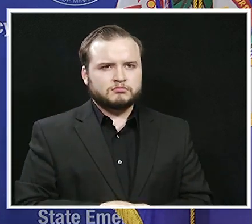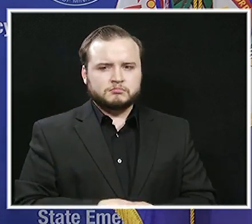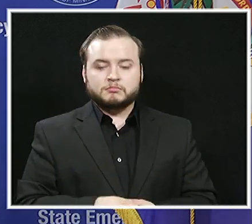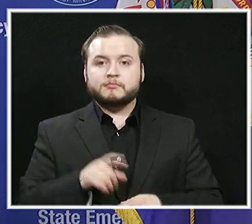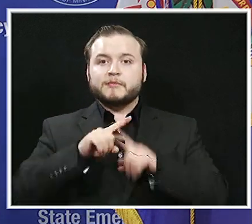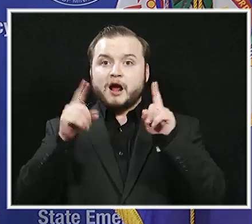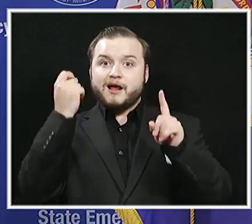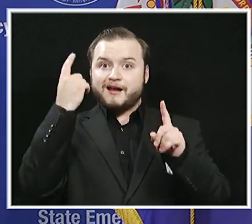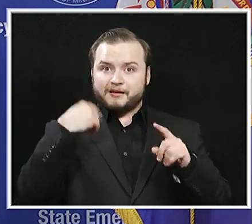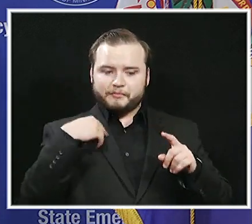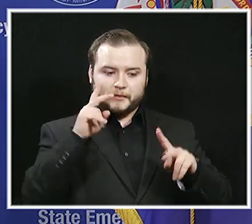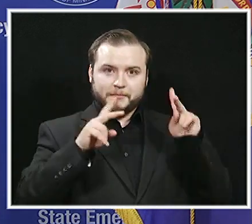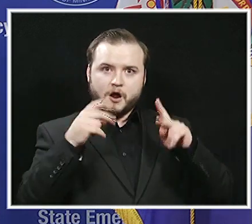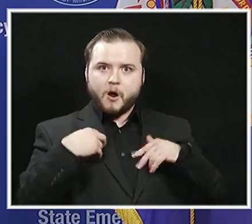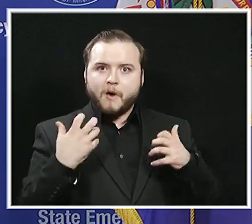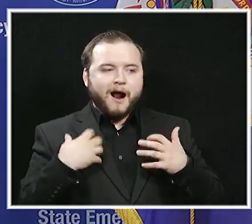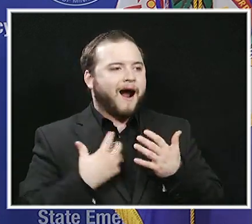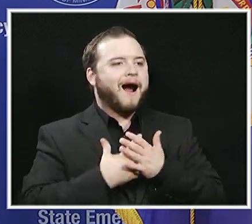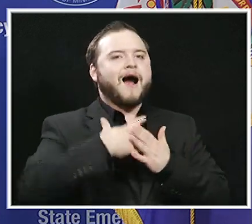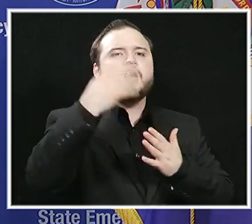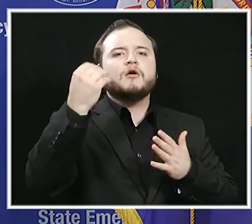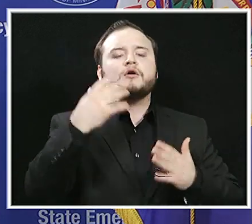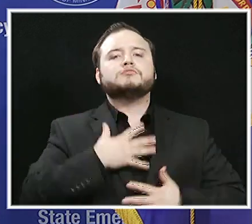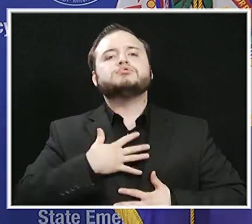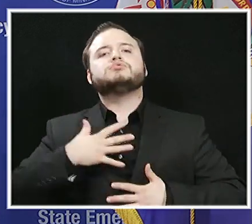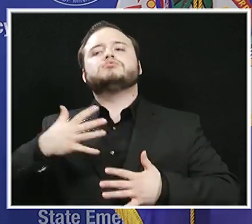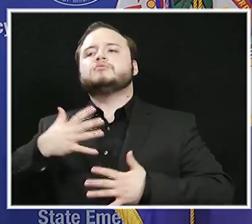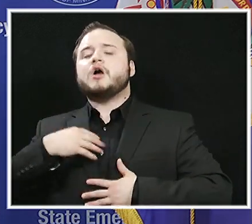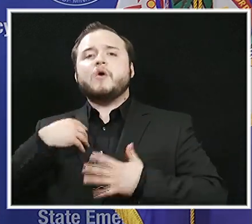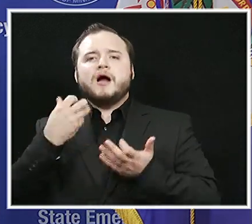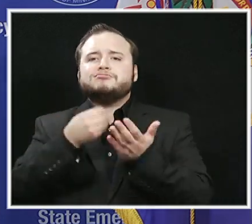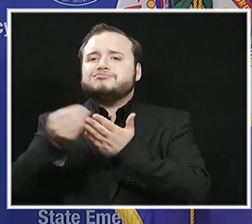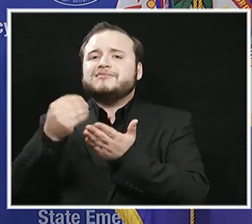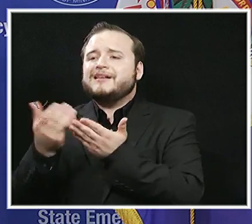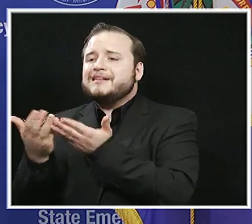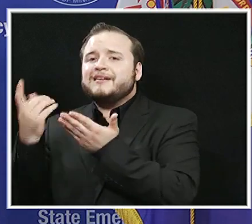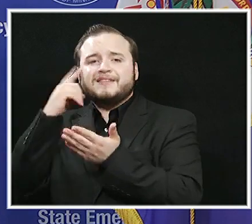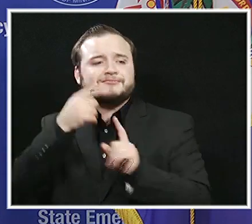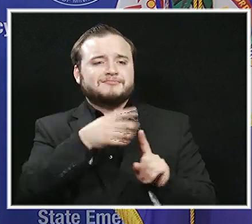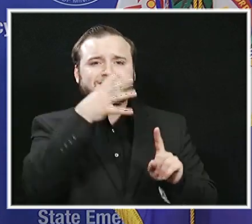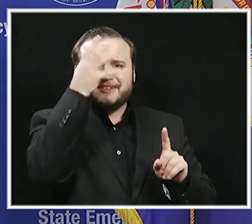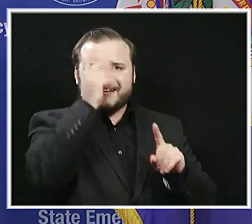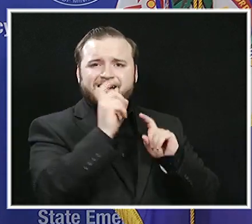This is totally different. People are trying to go out and get some fresh air, people are thinking about going